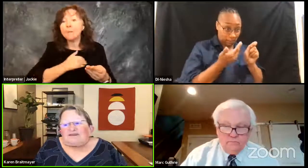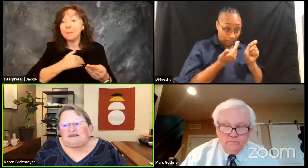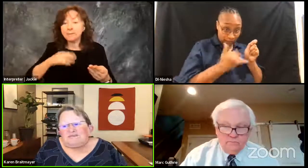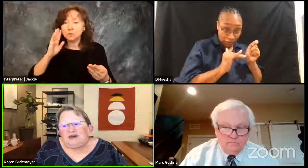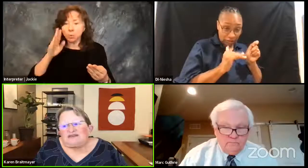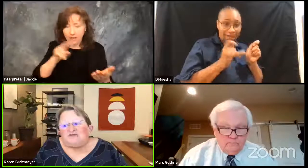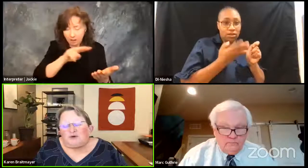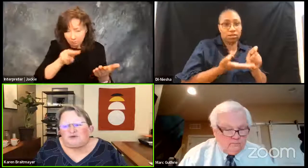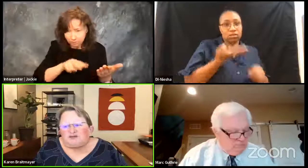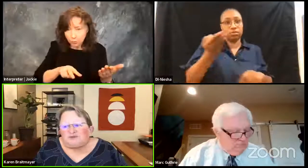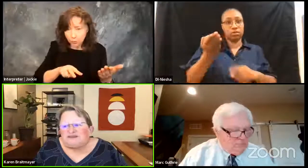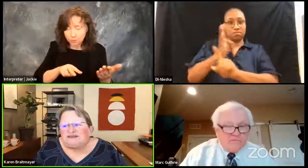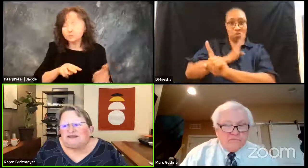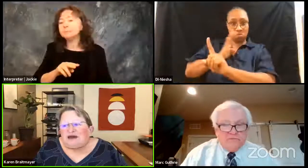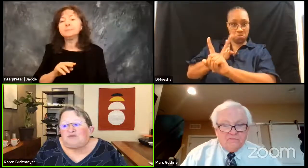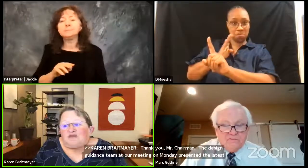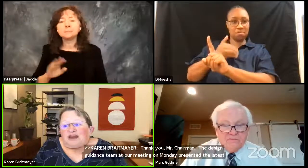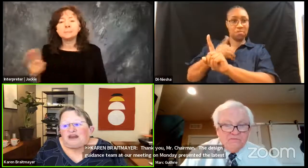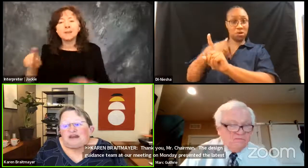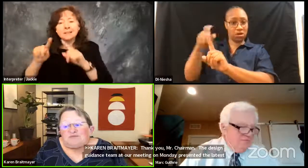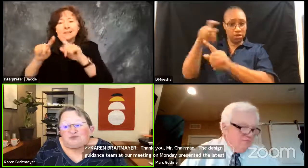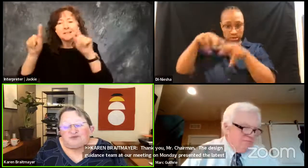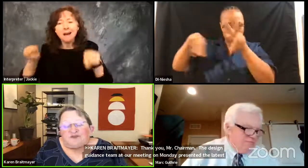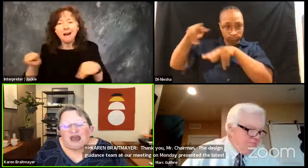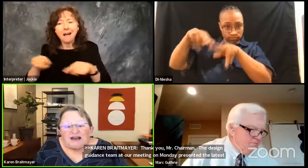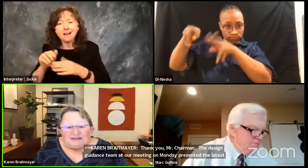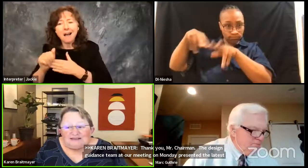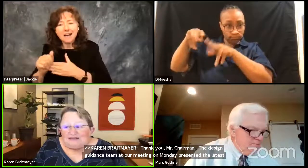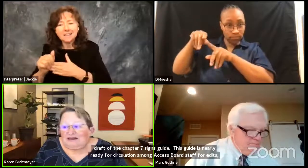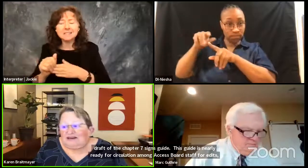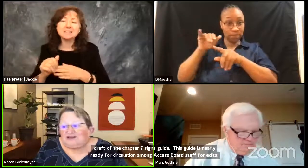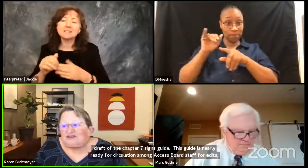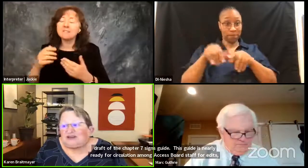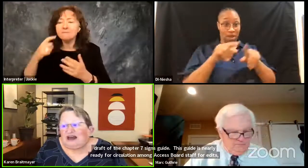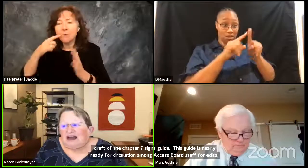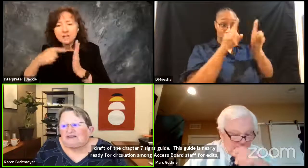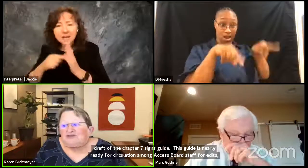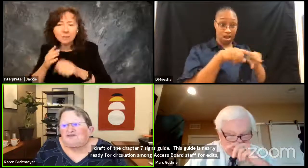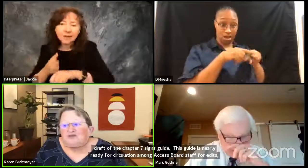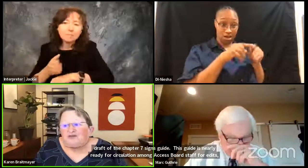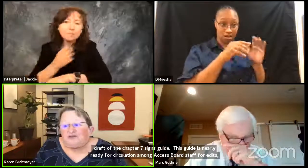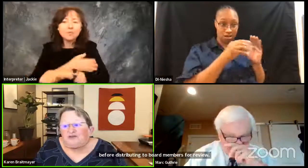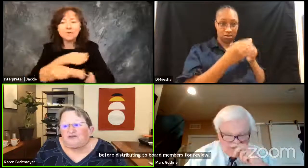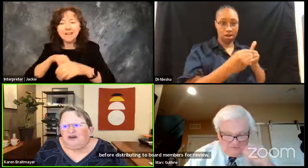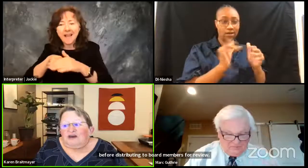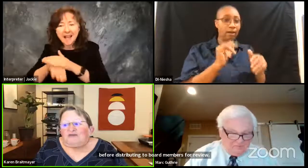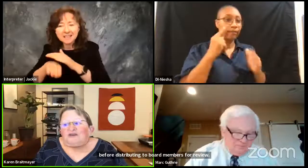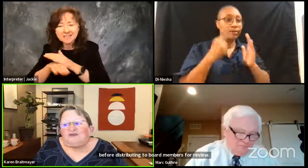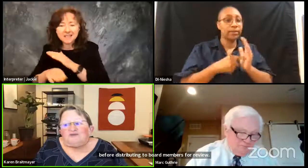The team has focused recently on providing improved access to the guides for those that